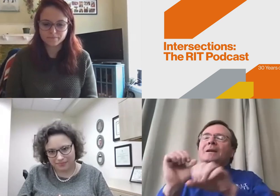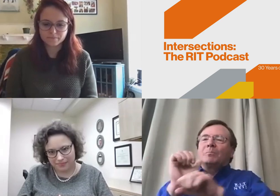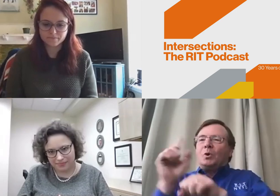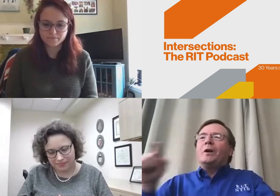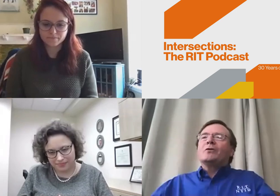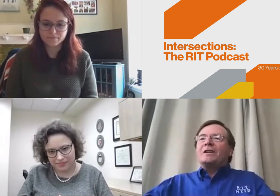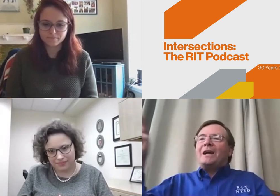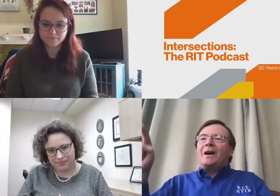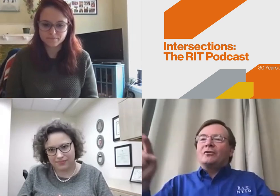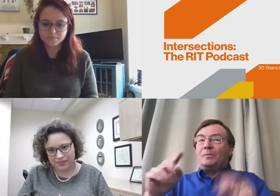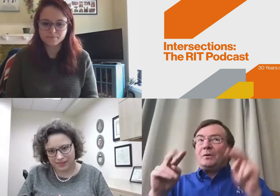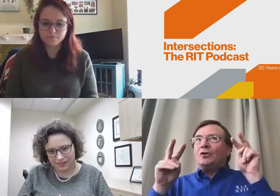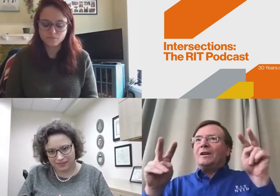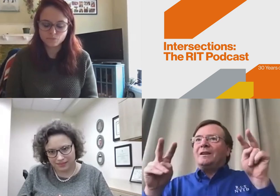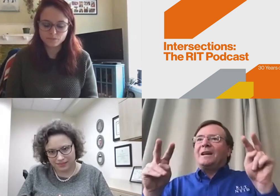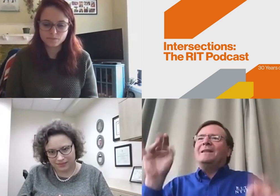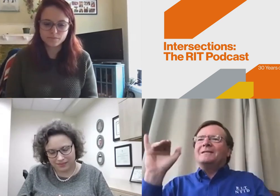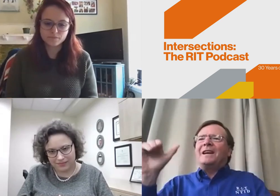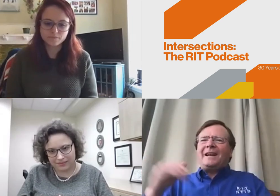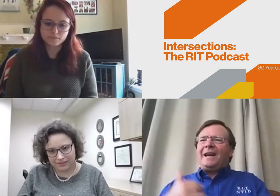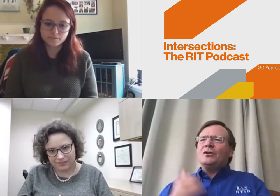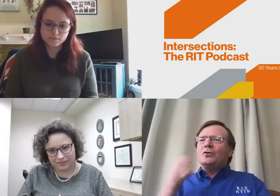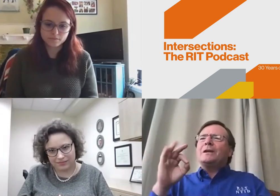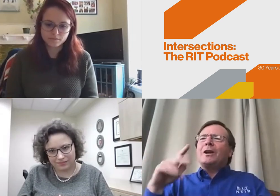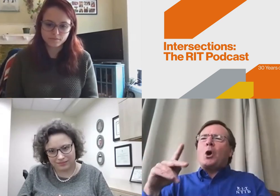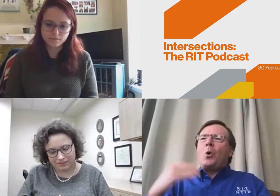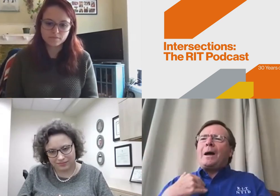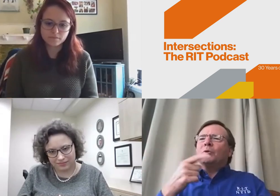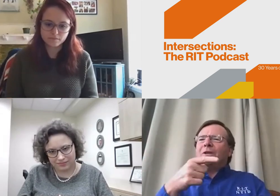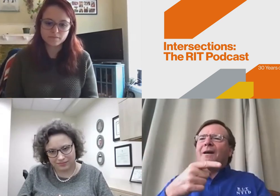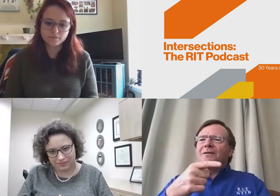The employers now should be looking at that and saying, "Hey, you did a co-op with us